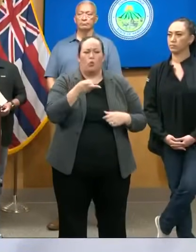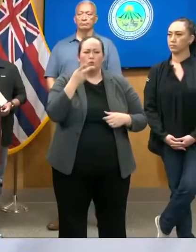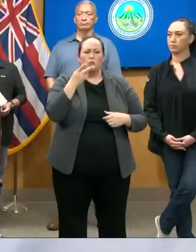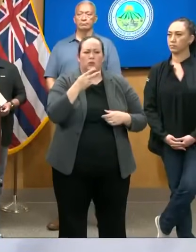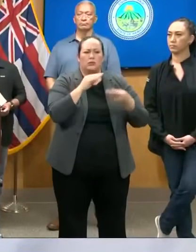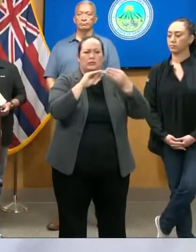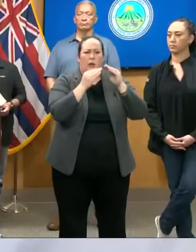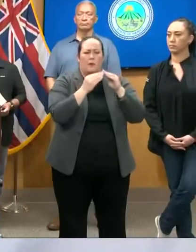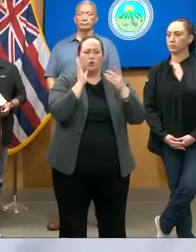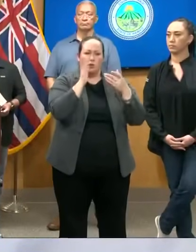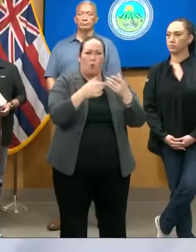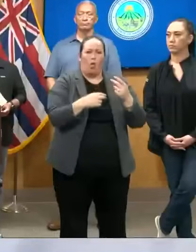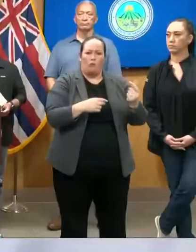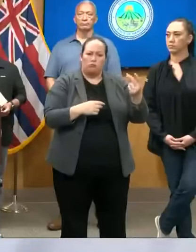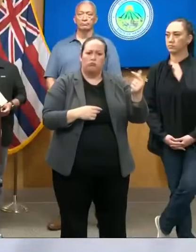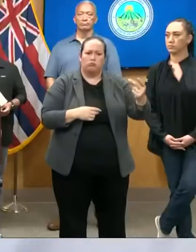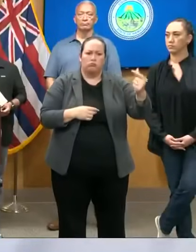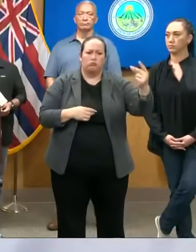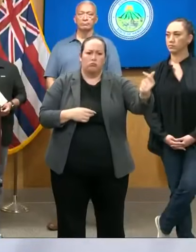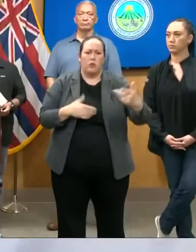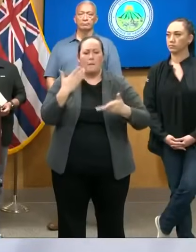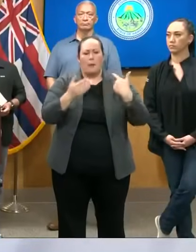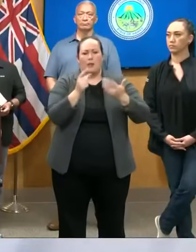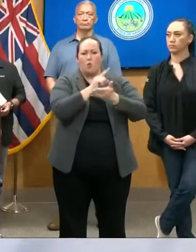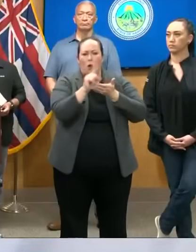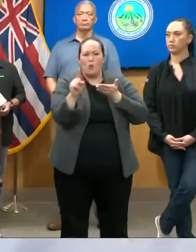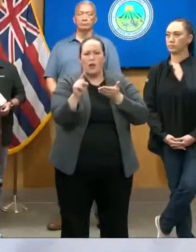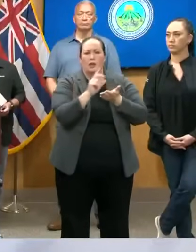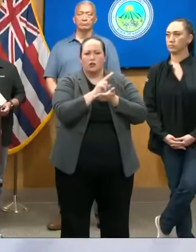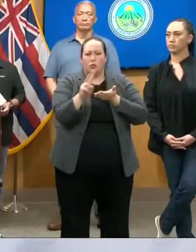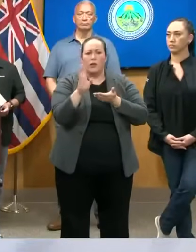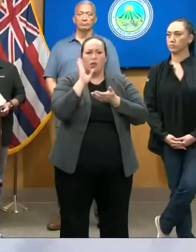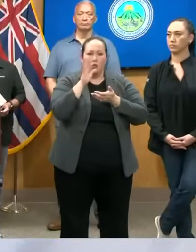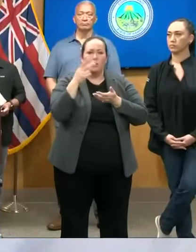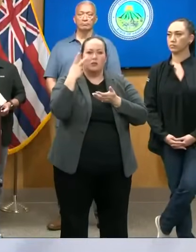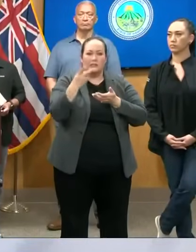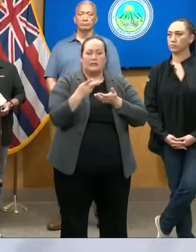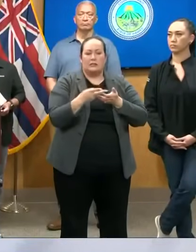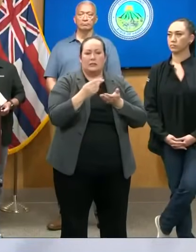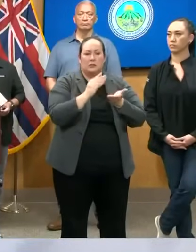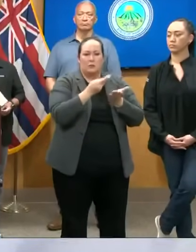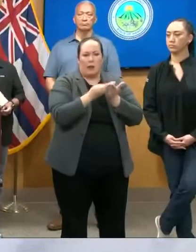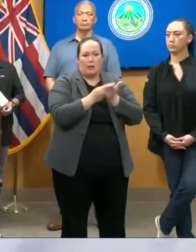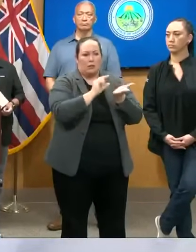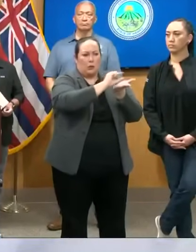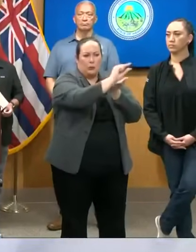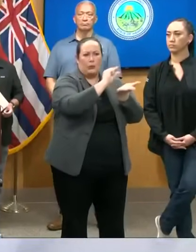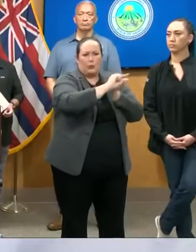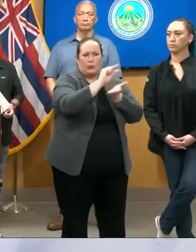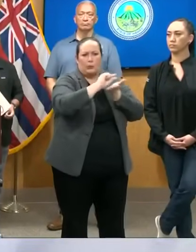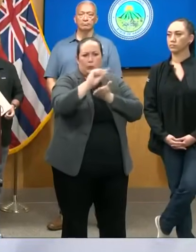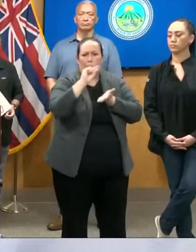done fairly quickly and you'll see numbers come up. They'll start happening pretty quickly. over the next. Week, we'll see dollars going